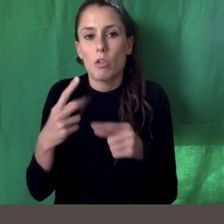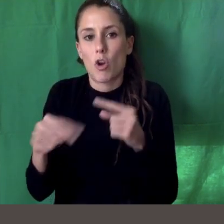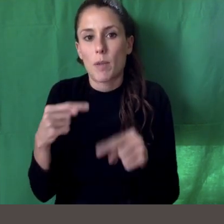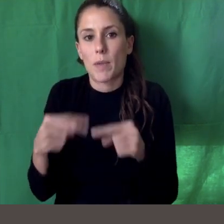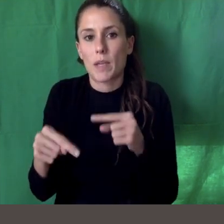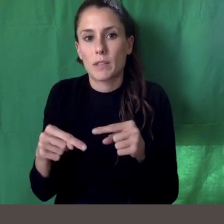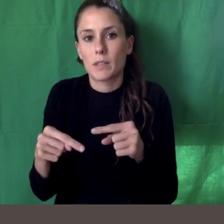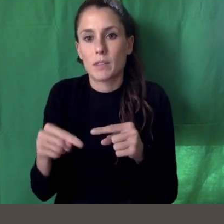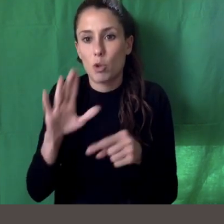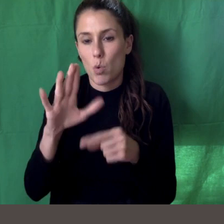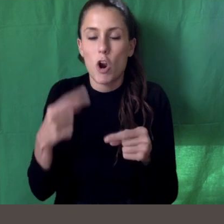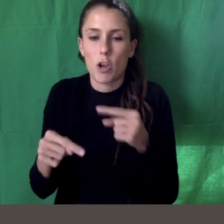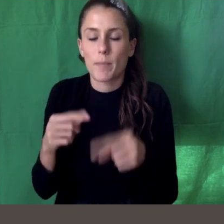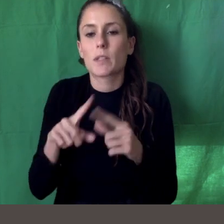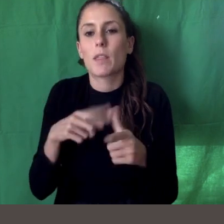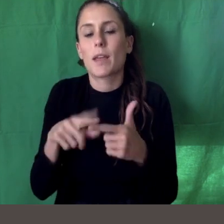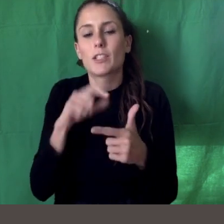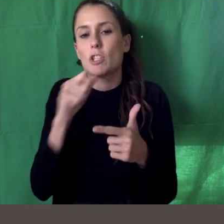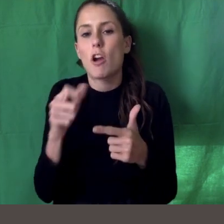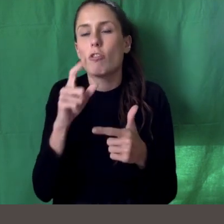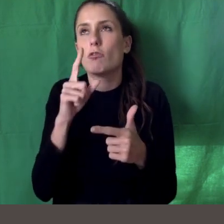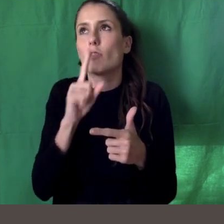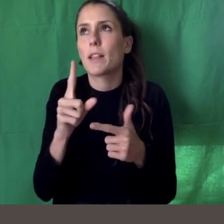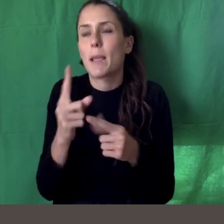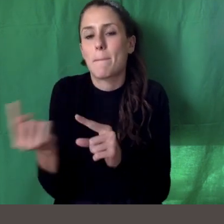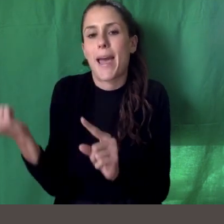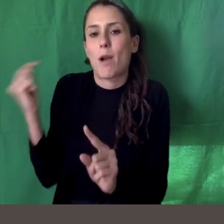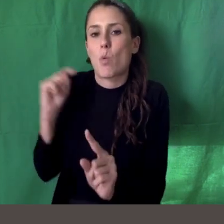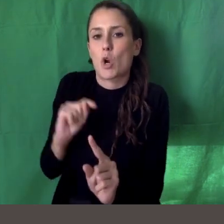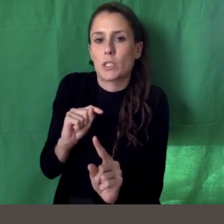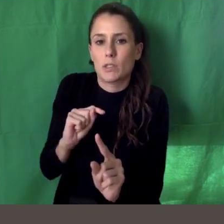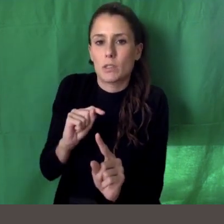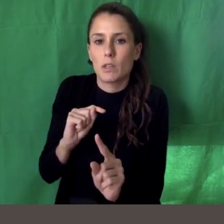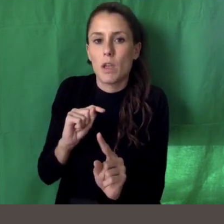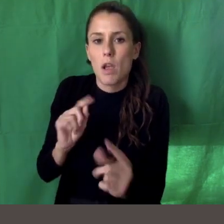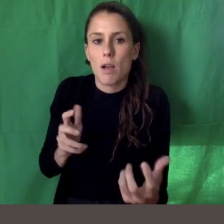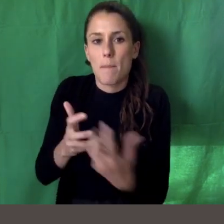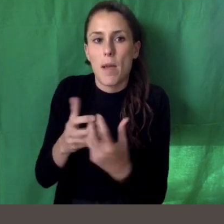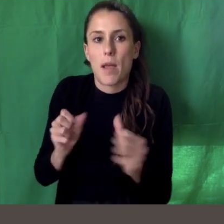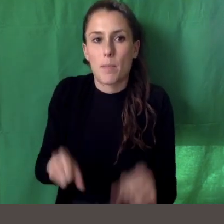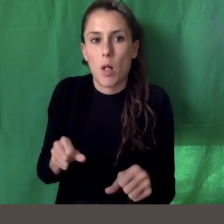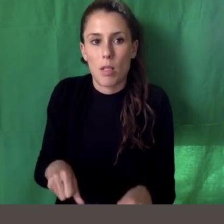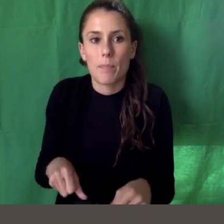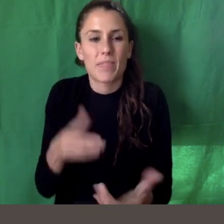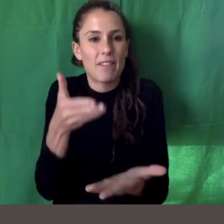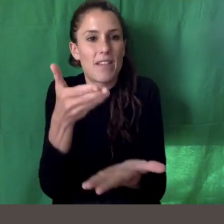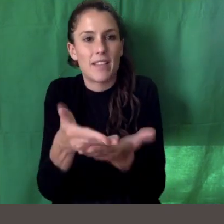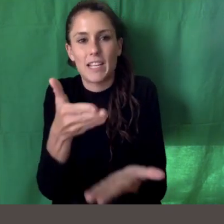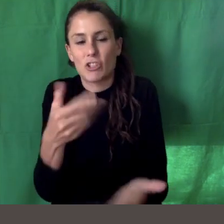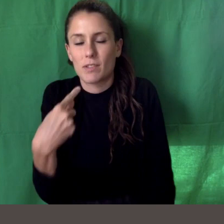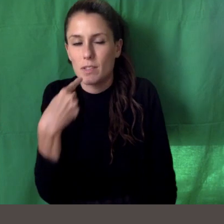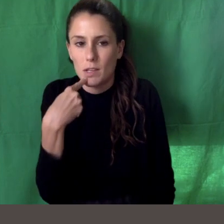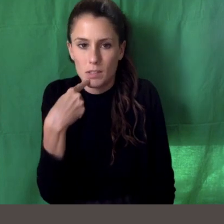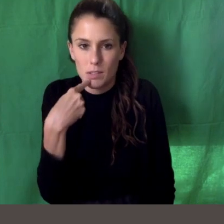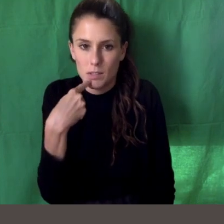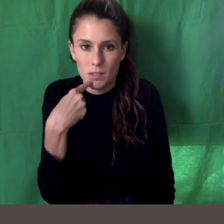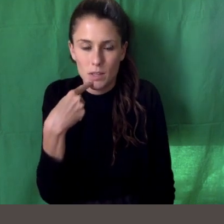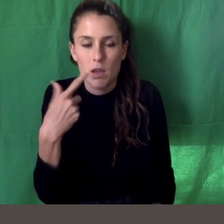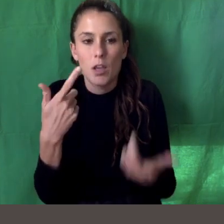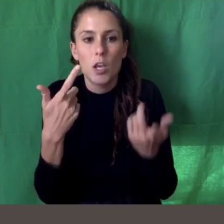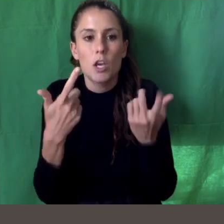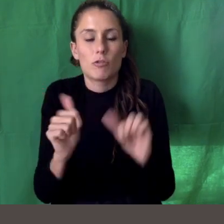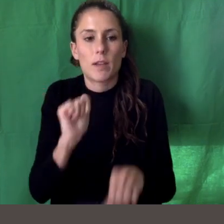arguments then it's not really backwards compatible and validation absolutely sucks. So he tried